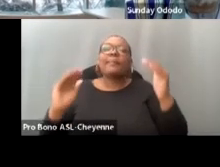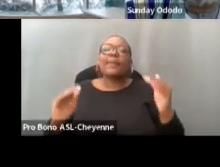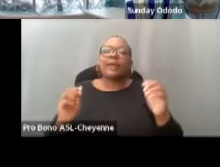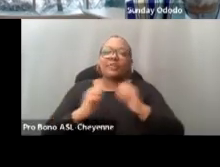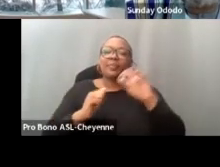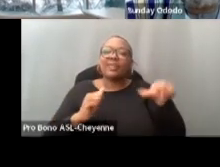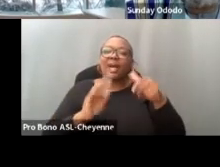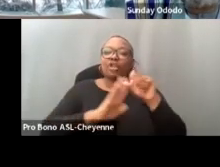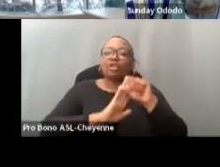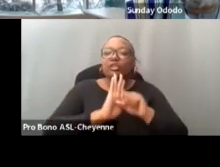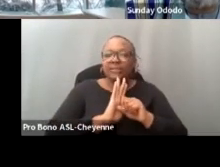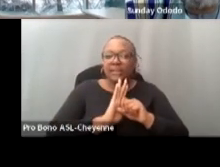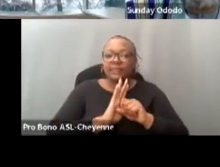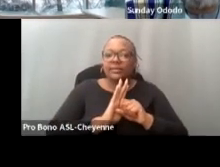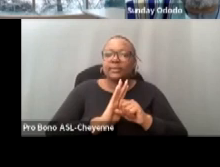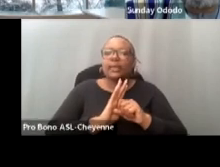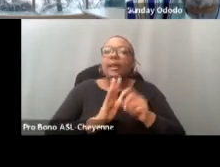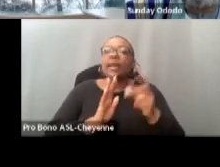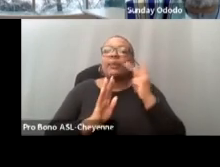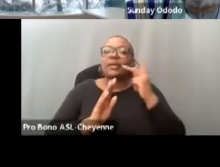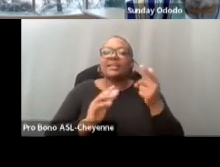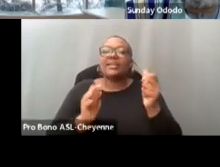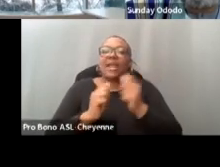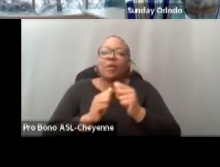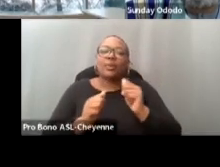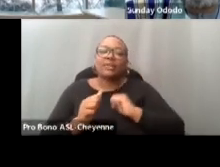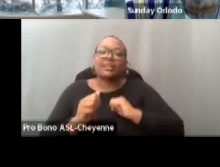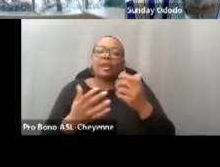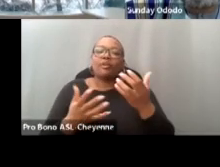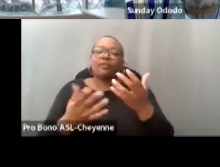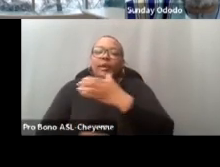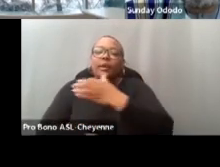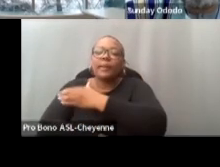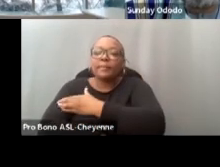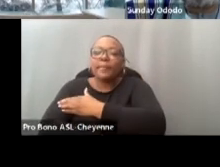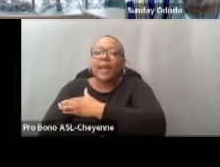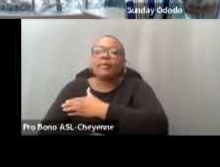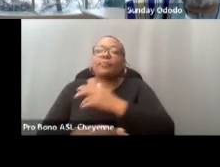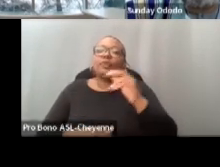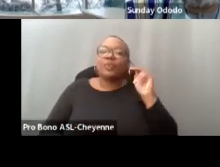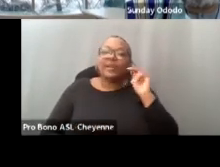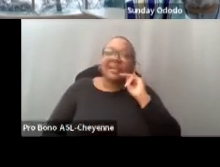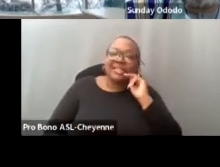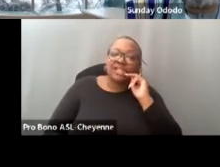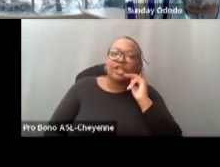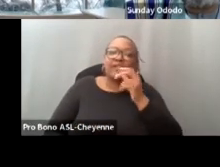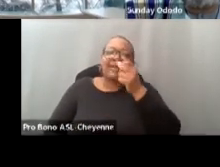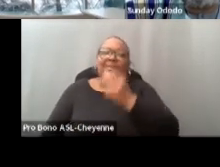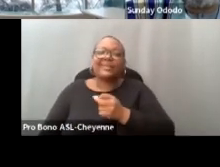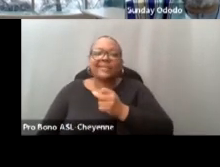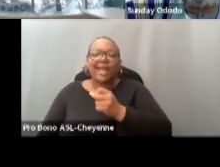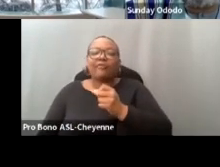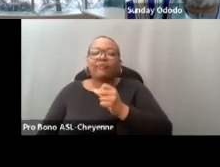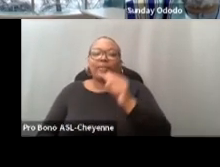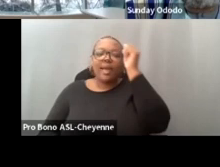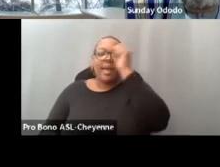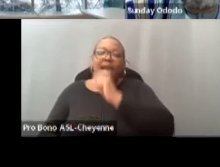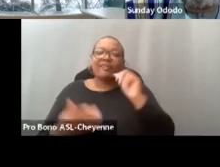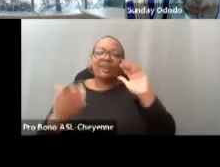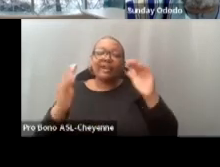And you see that in terms of soft power characteristics between Nigeria and South Africa. You could argue, for instance, and we've argued